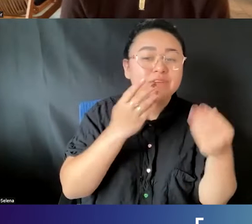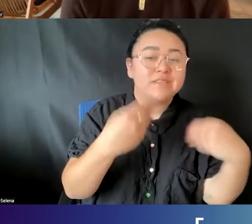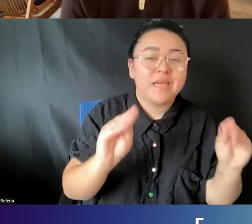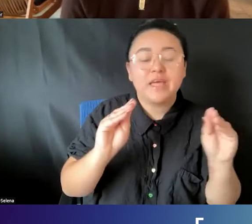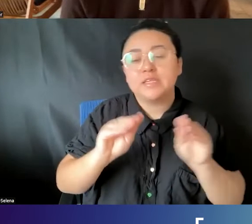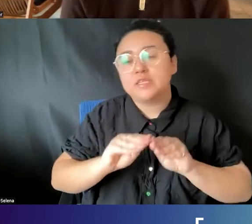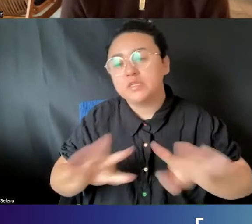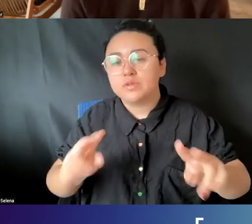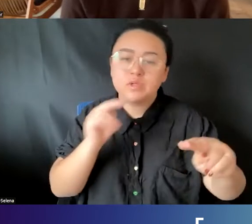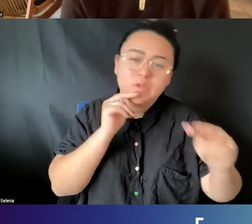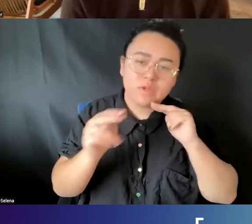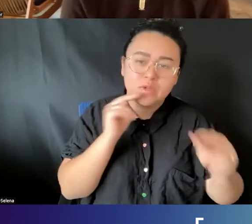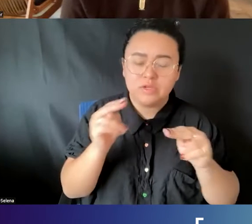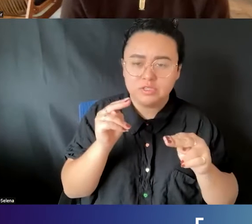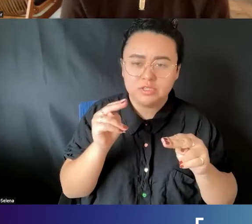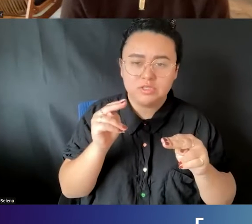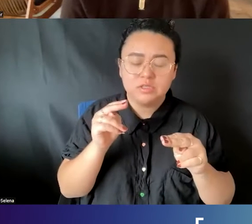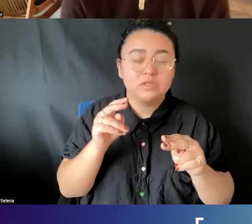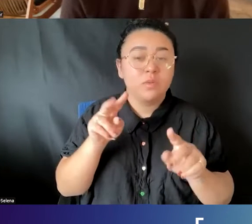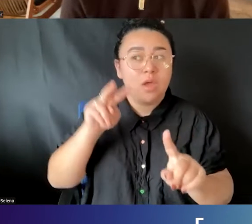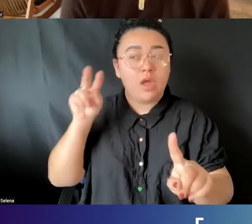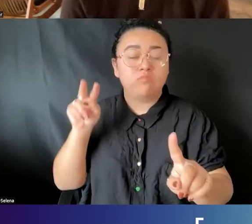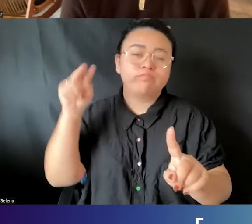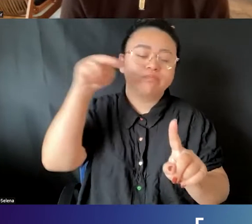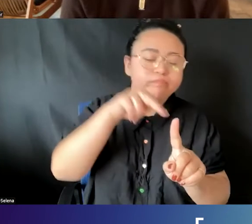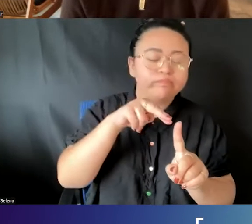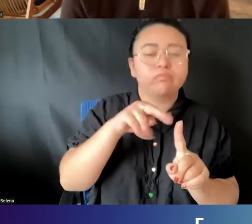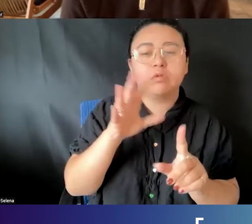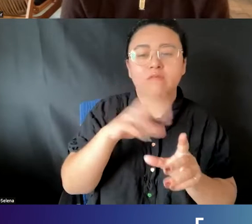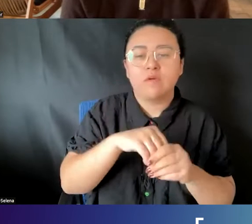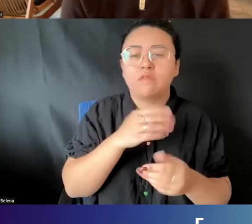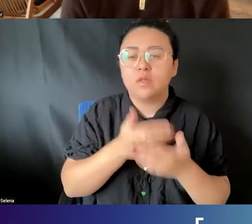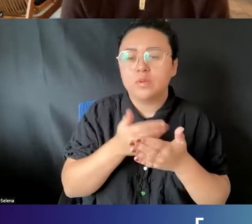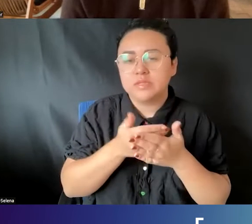So this is a really key part of our work, and it's a real pleasure